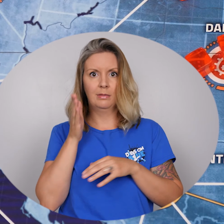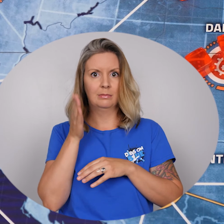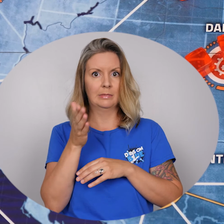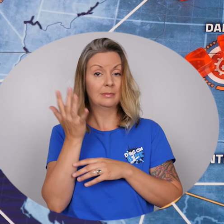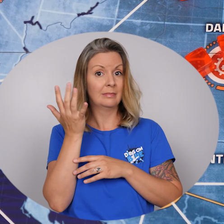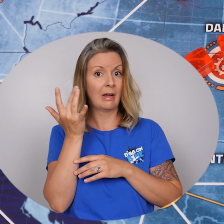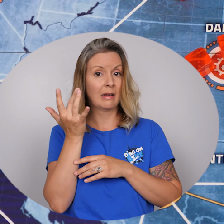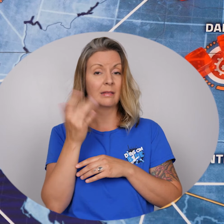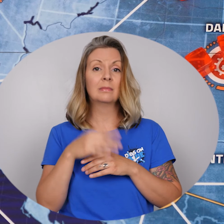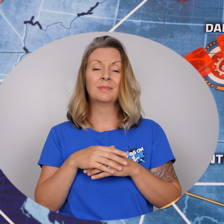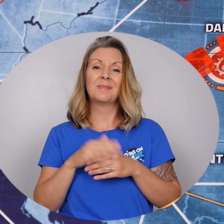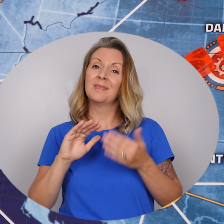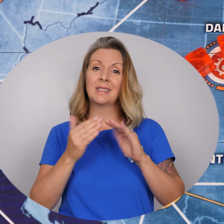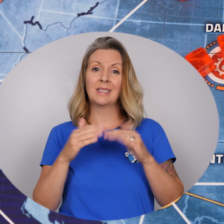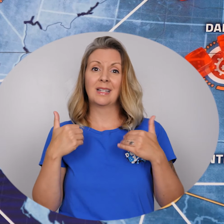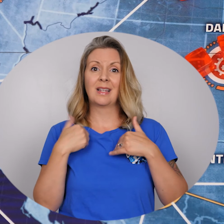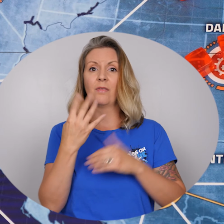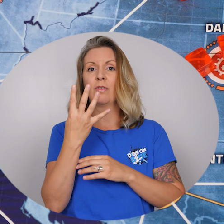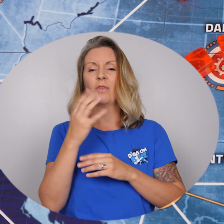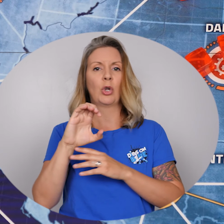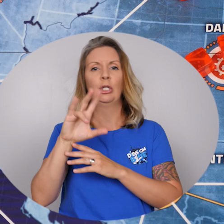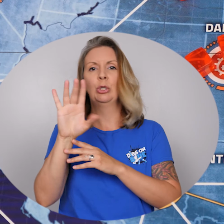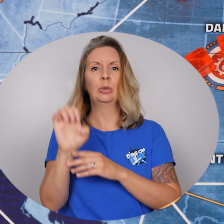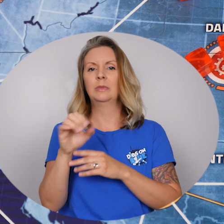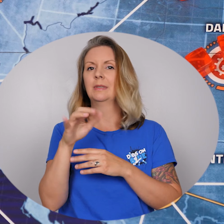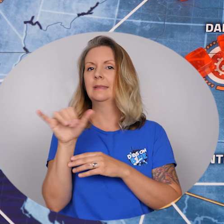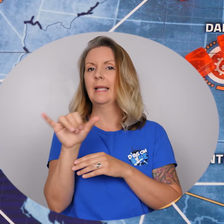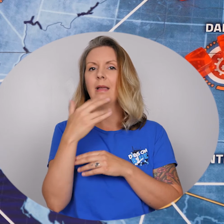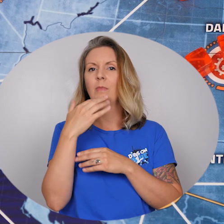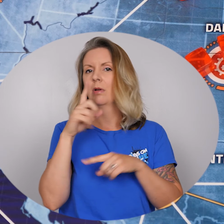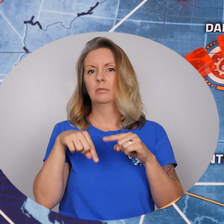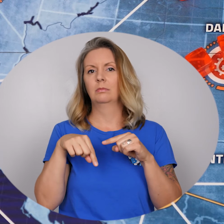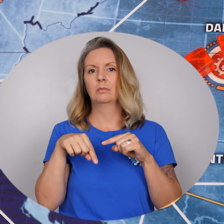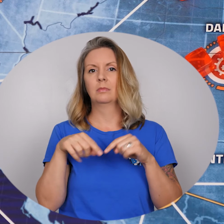occurs – and this happens any time you would have to place a fourth disease cube of the